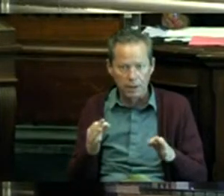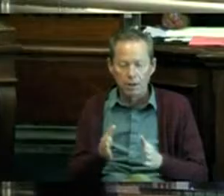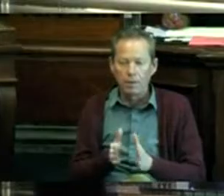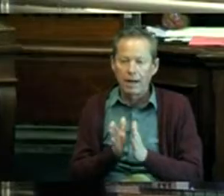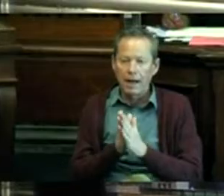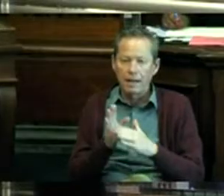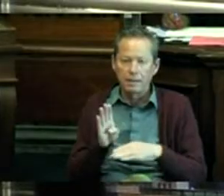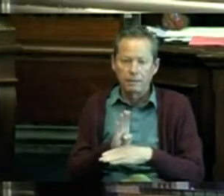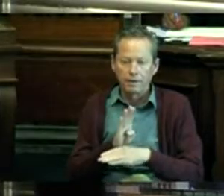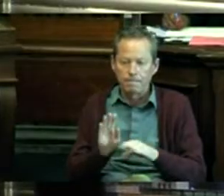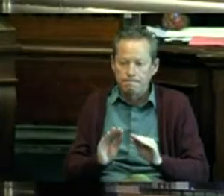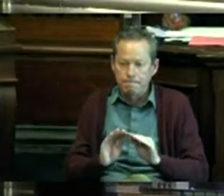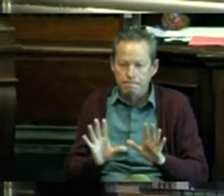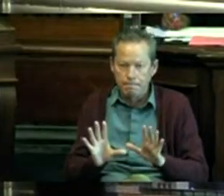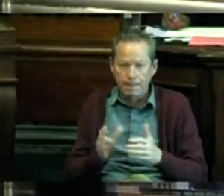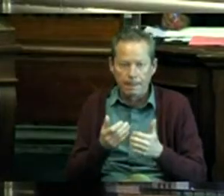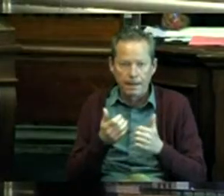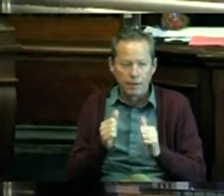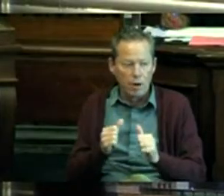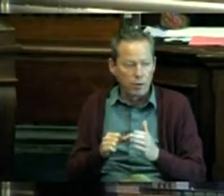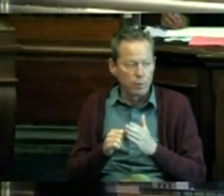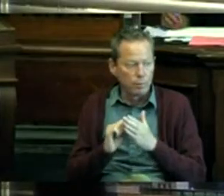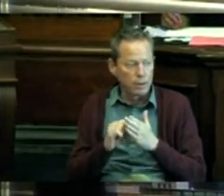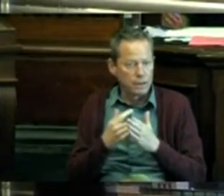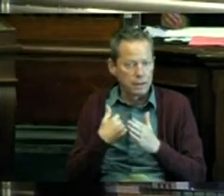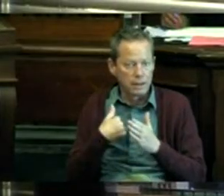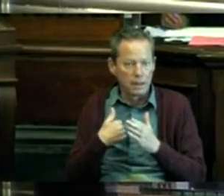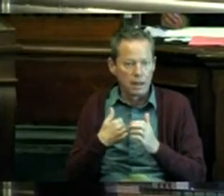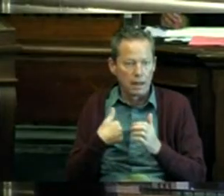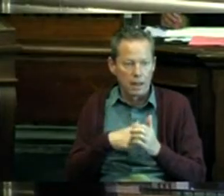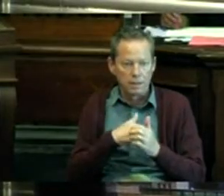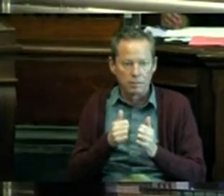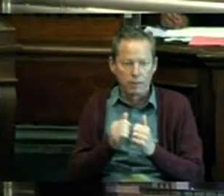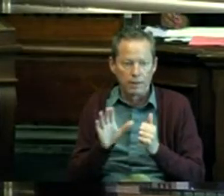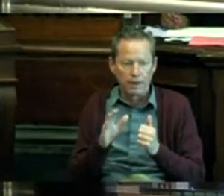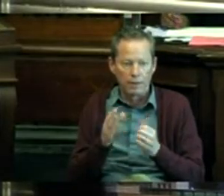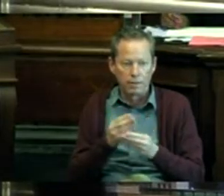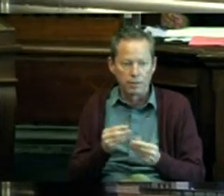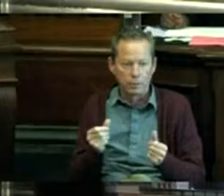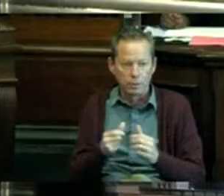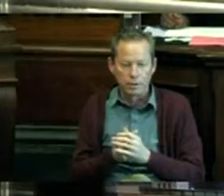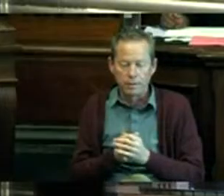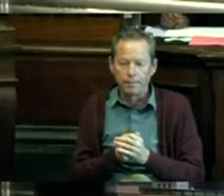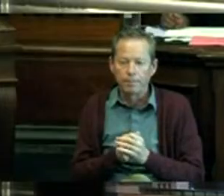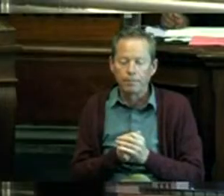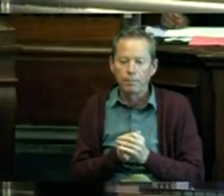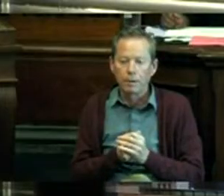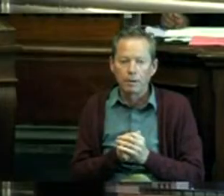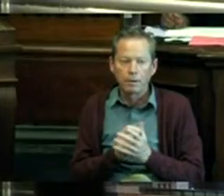was how it will drive decision making. And we asked vendors